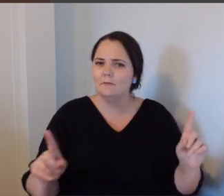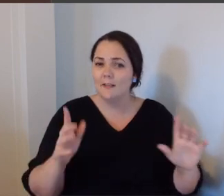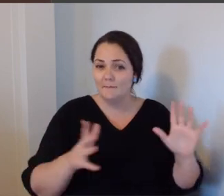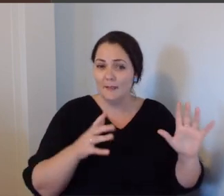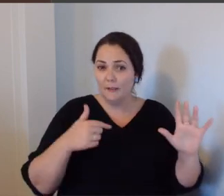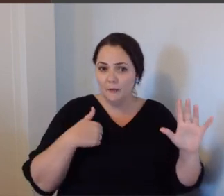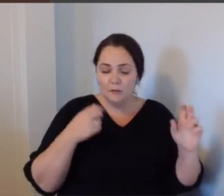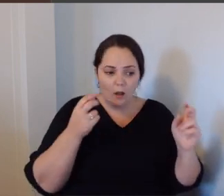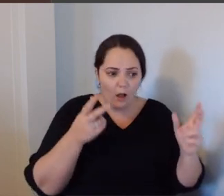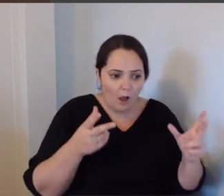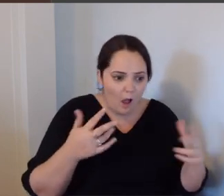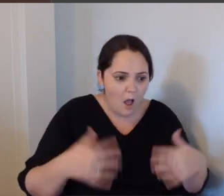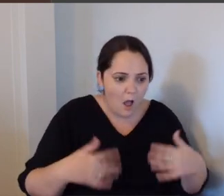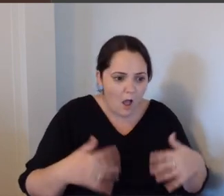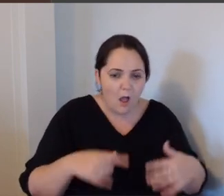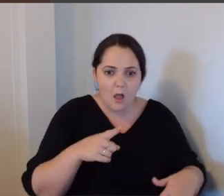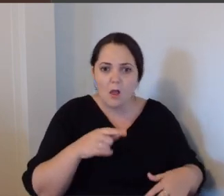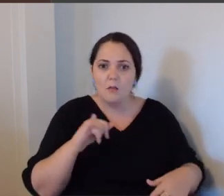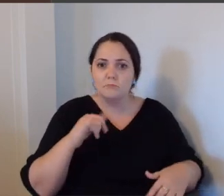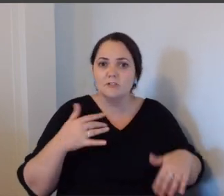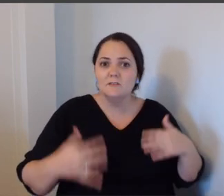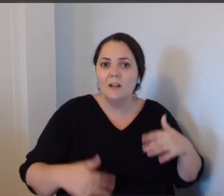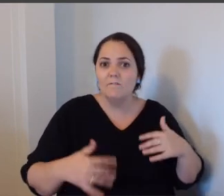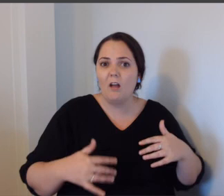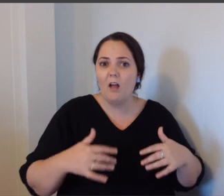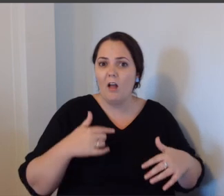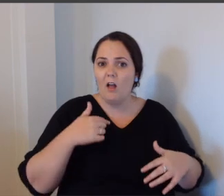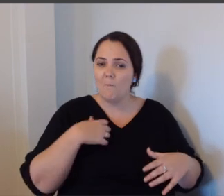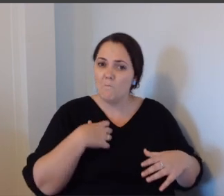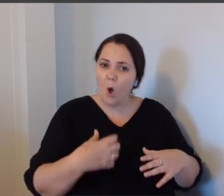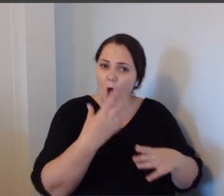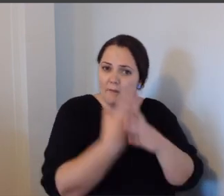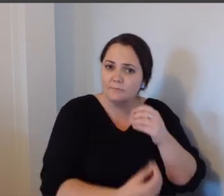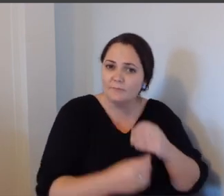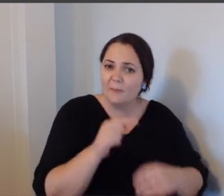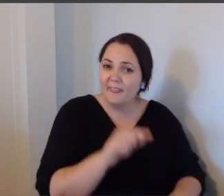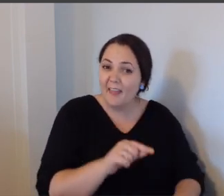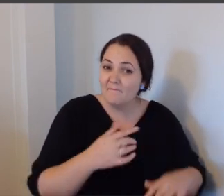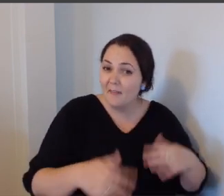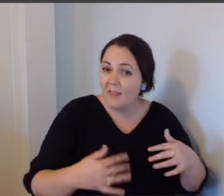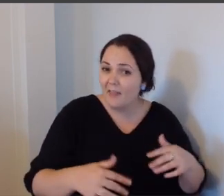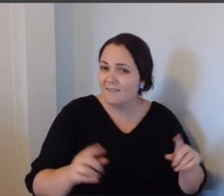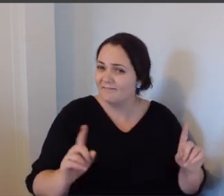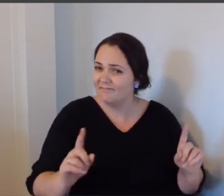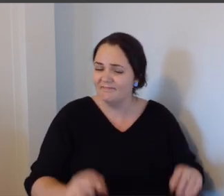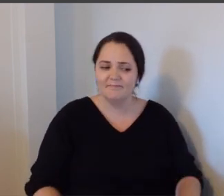willingness to consume other people's pain? Now , here I have a image of Selma Hayek who starred